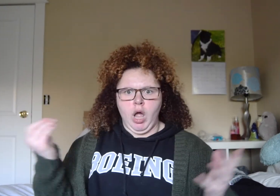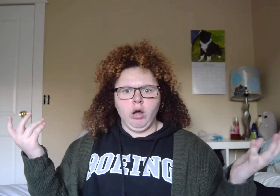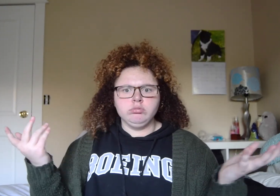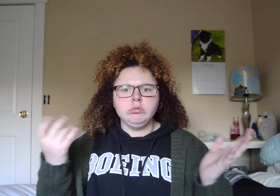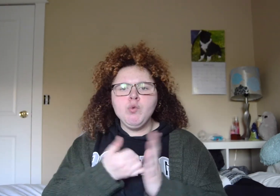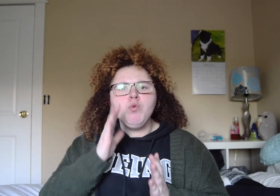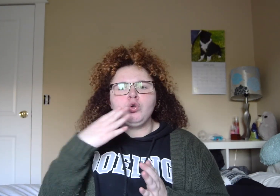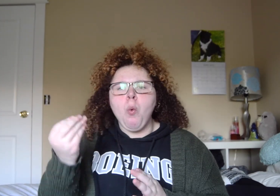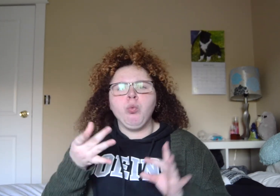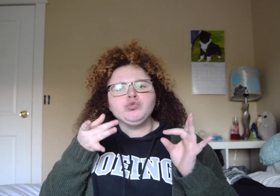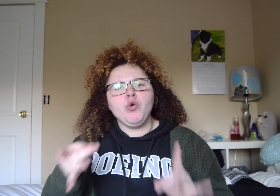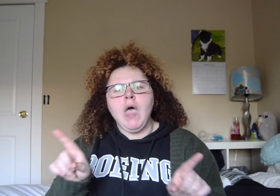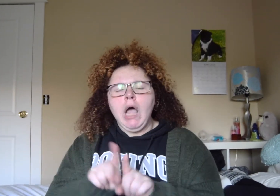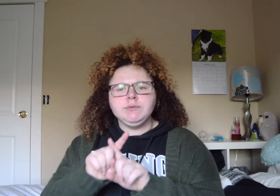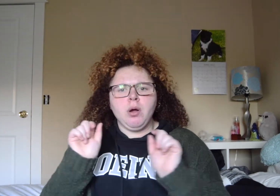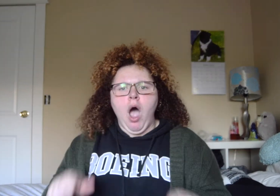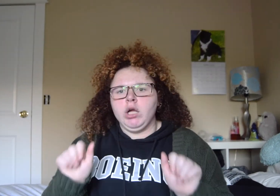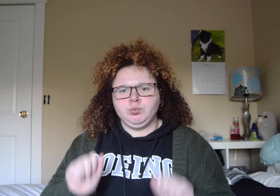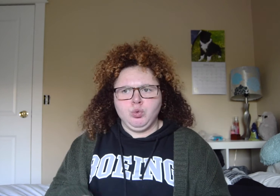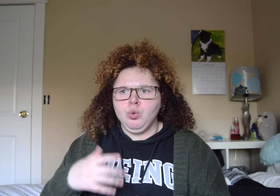And it will go smooth as possible